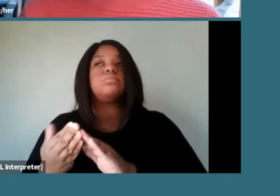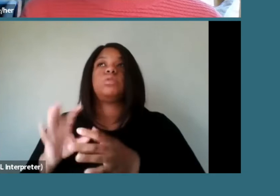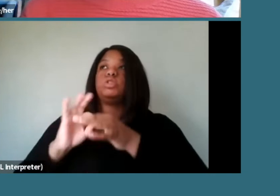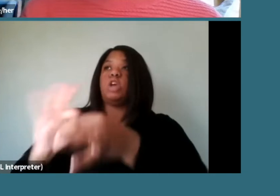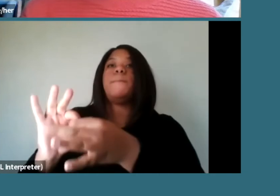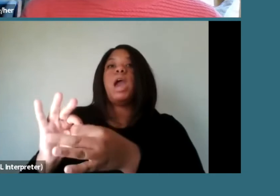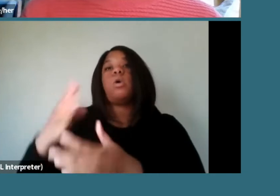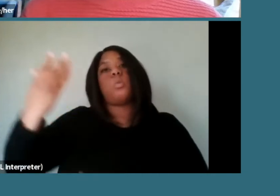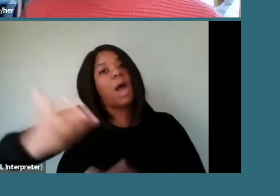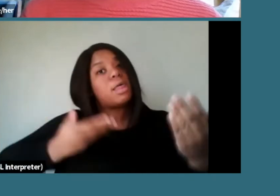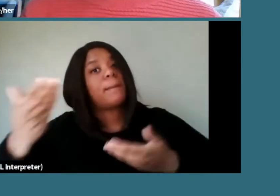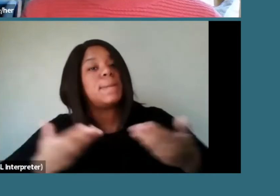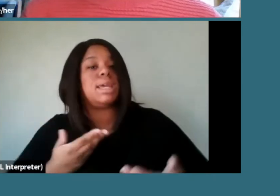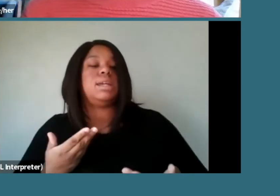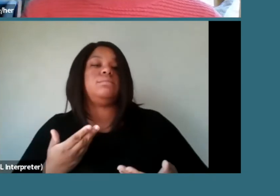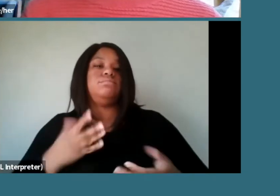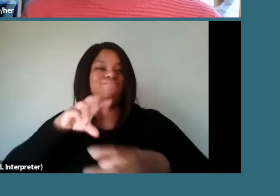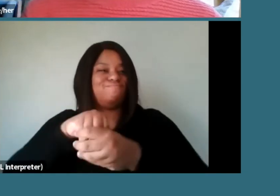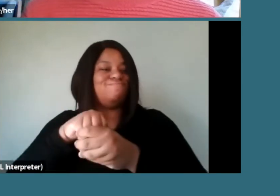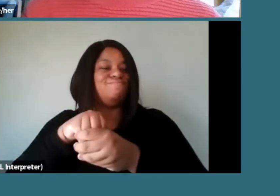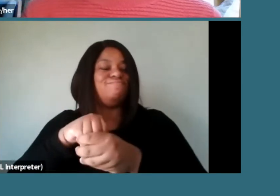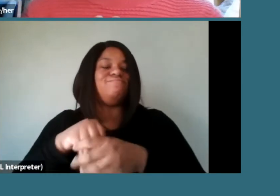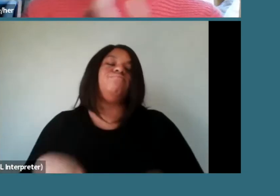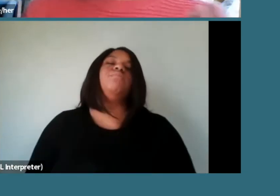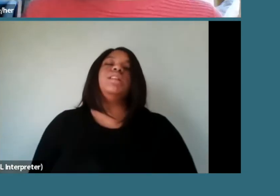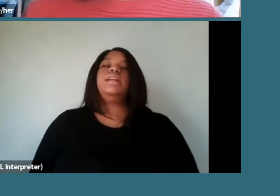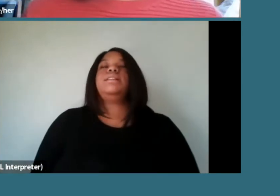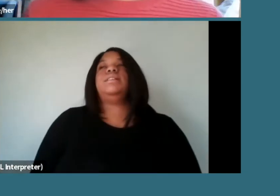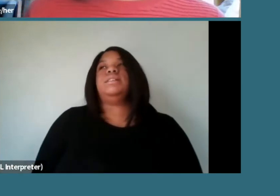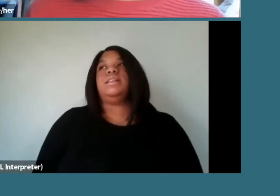And in that way, sometimes that means maybe we